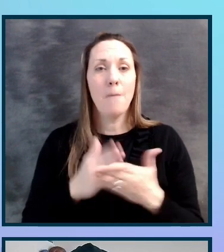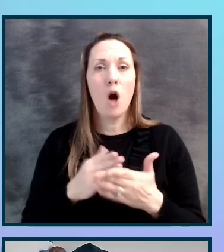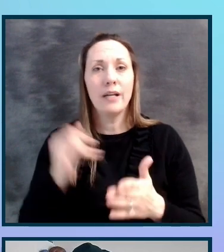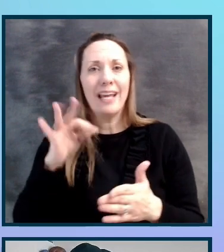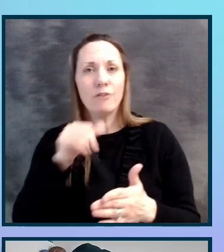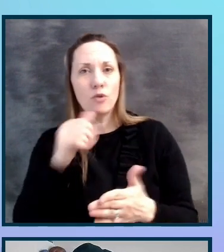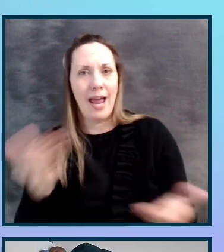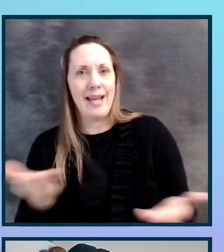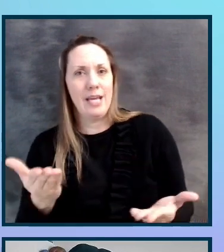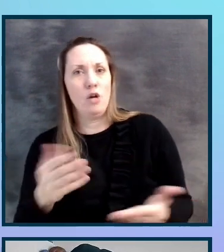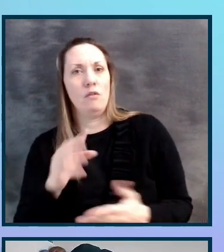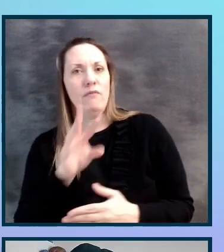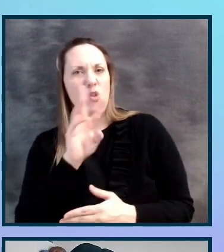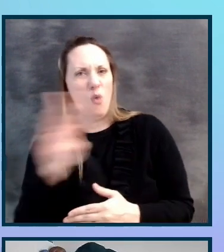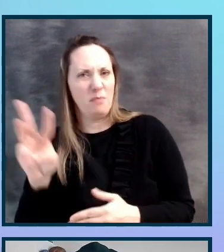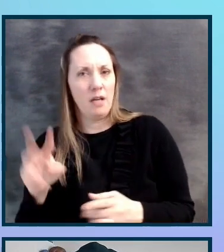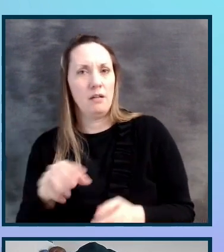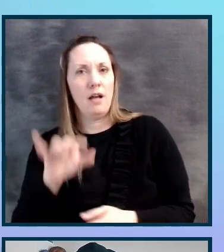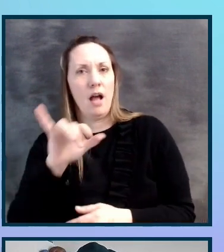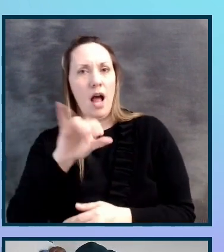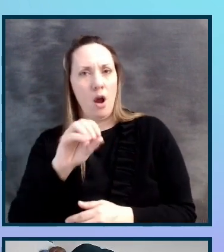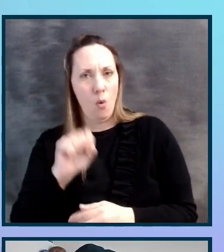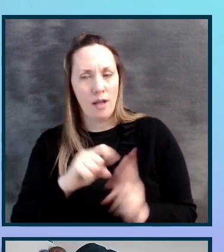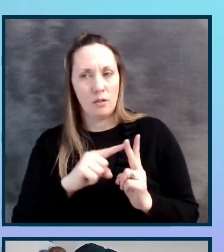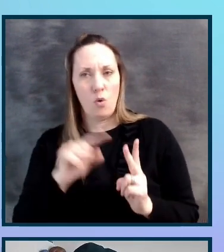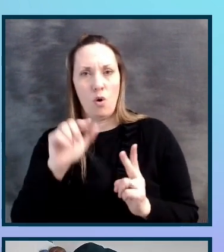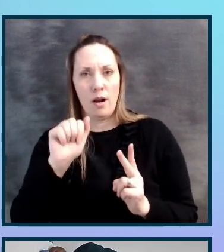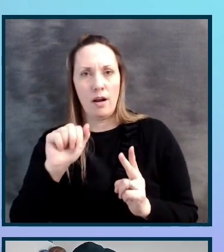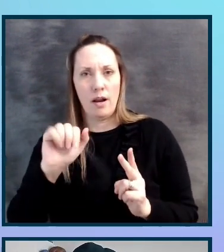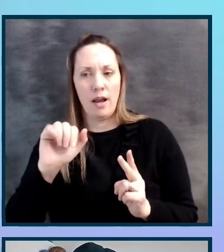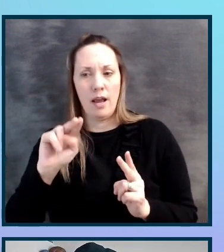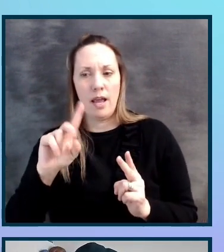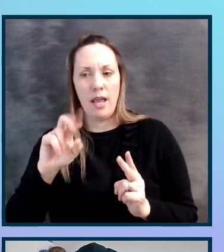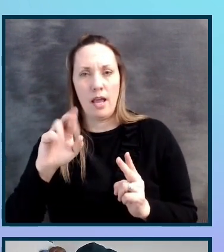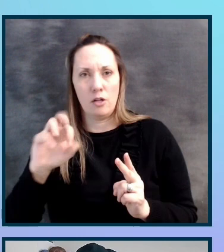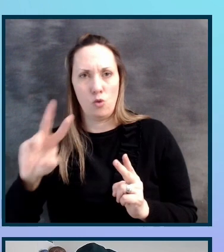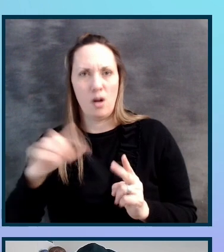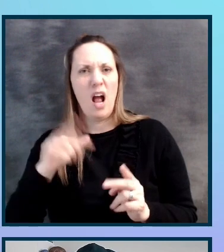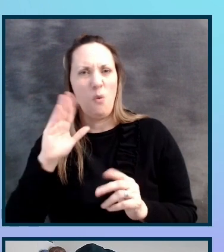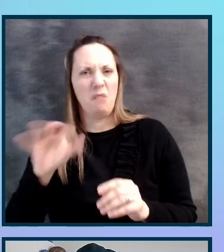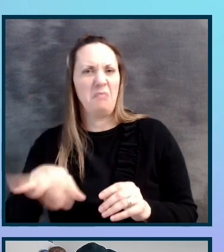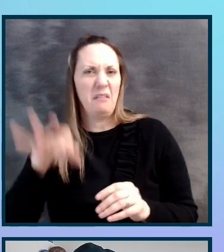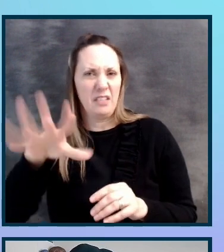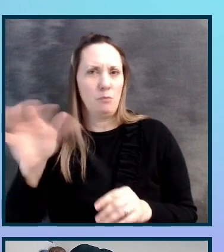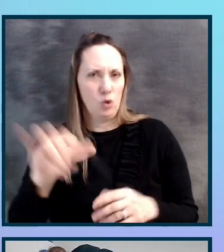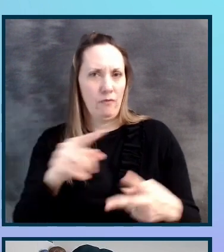for a website thing, iOS or Android, I am gonna give tips for iOS and Android as well. I have slides at the end.